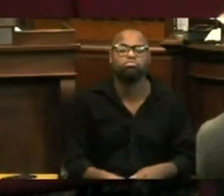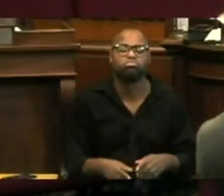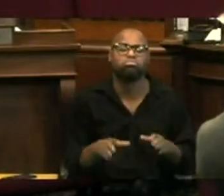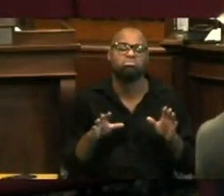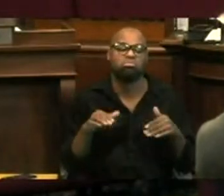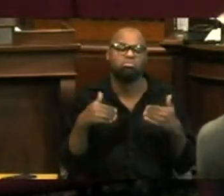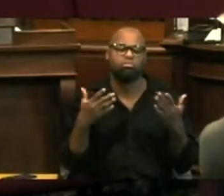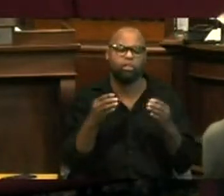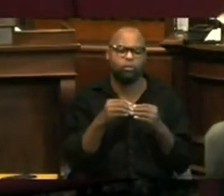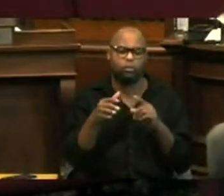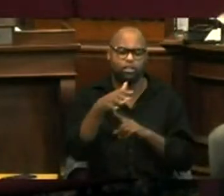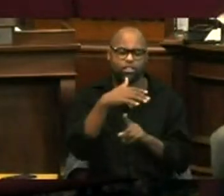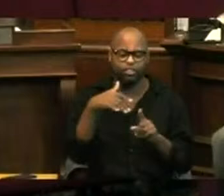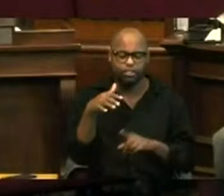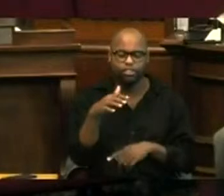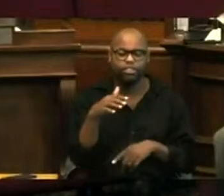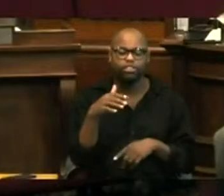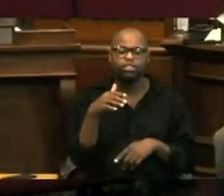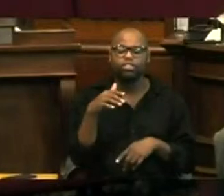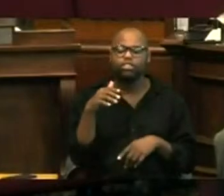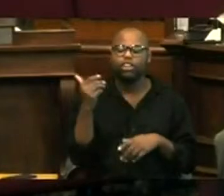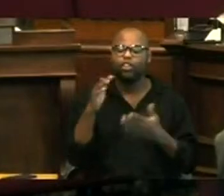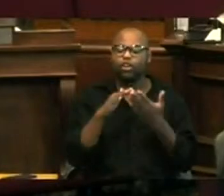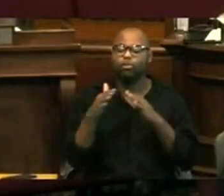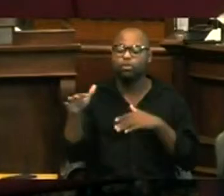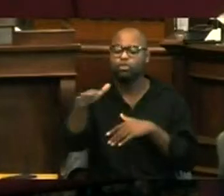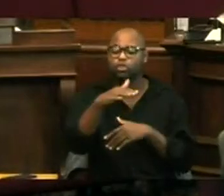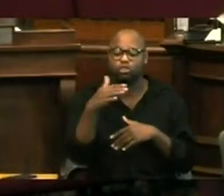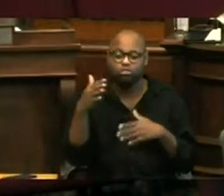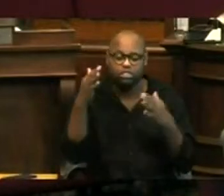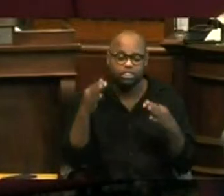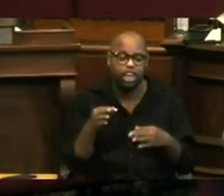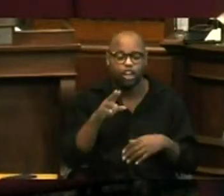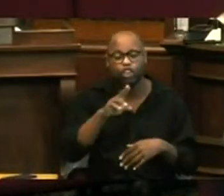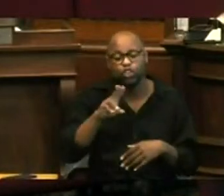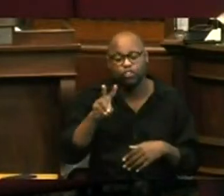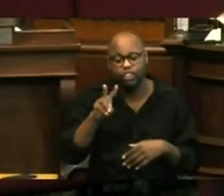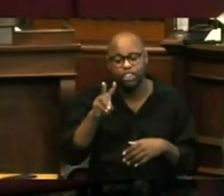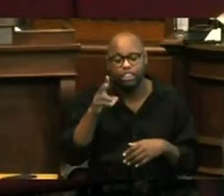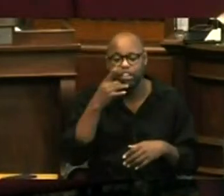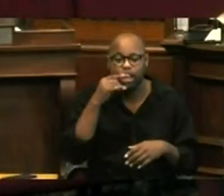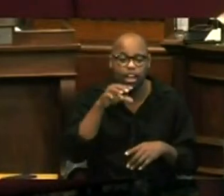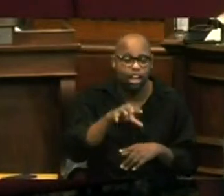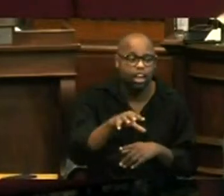regulations have come into play and to give you context, other